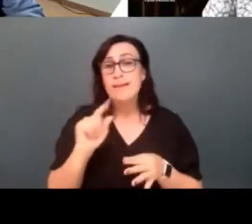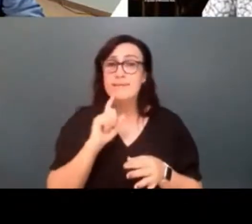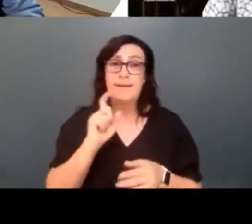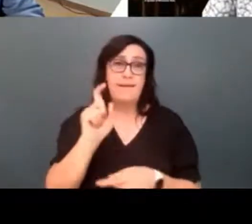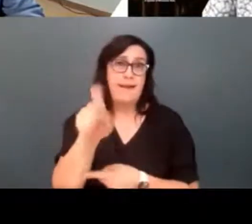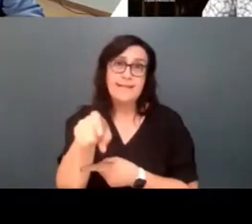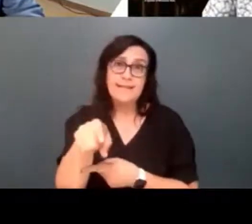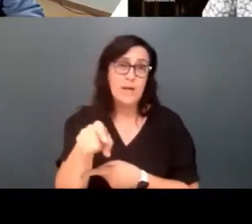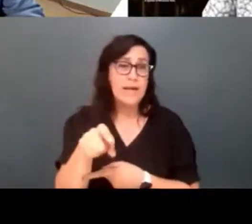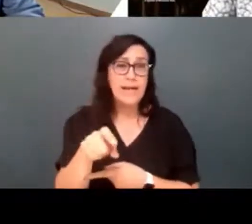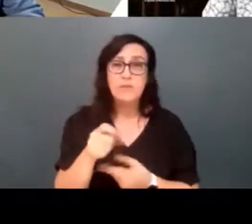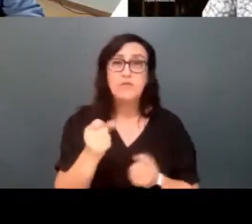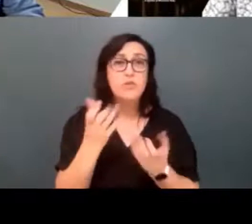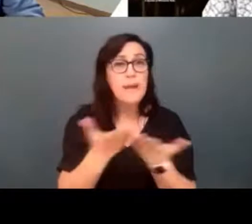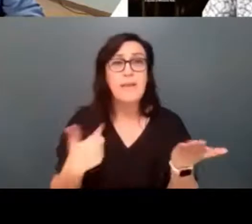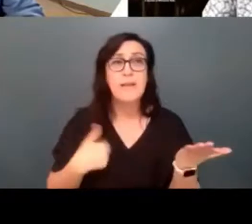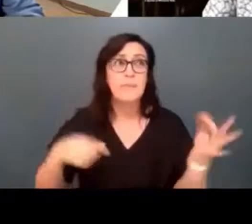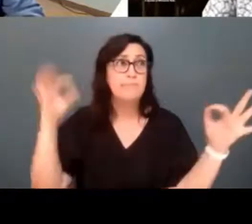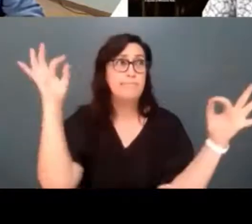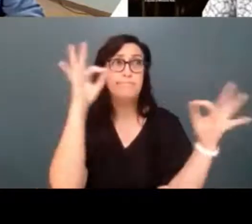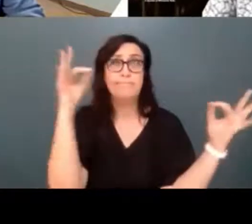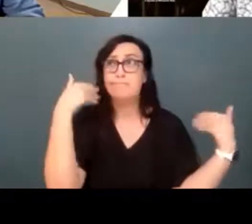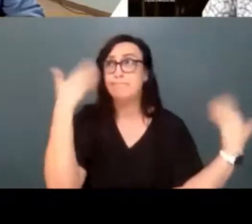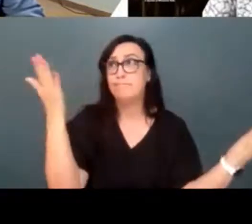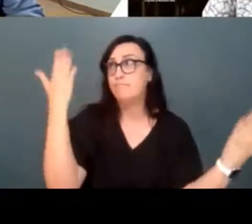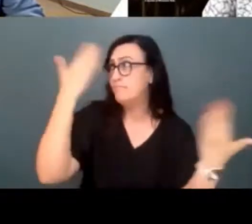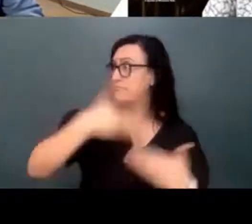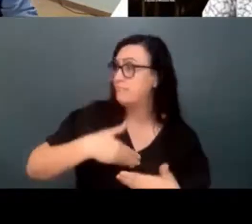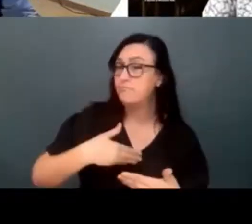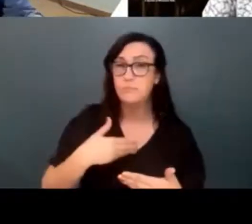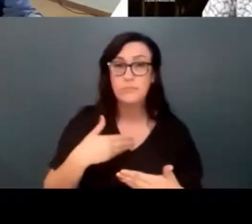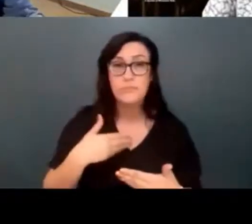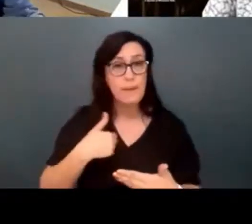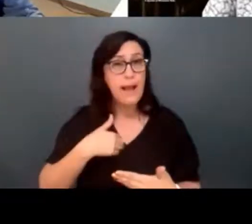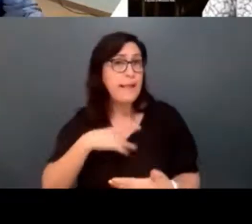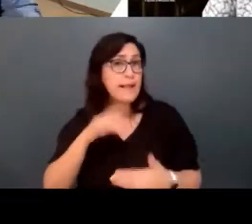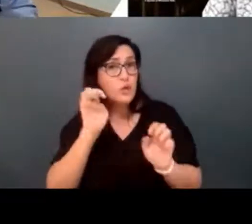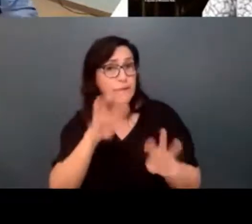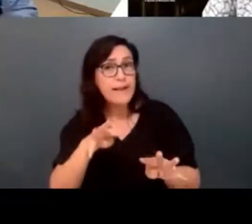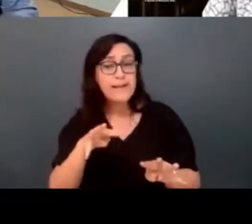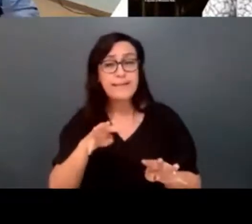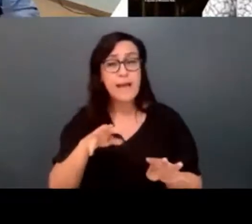A lot of people that [say] I write surveys, I do this kind of work and, until I'm really